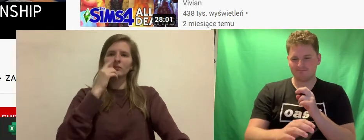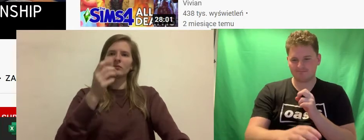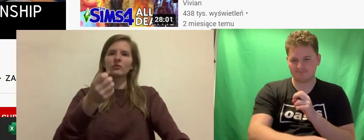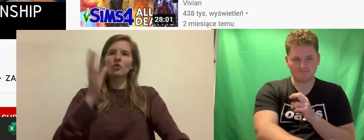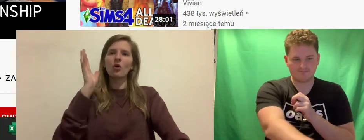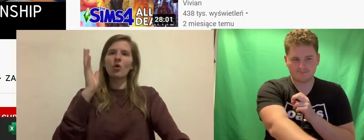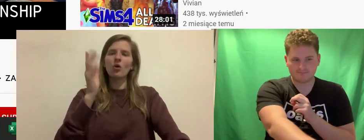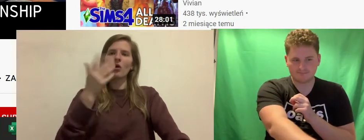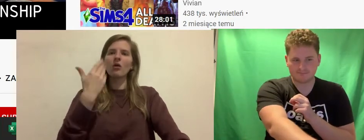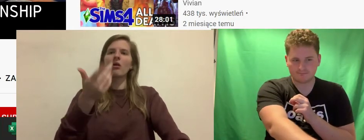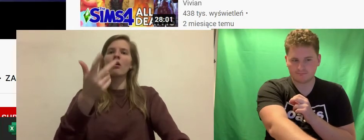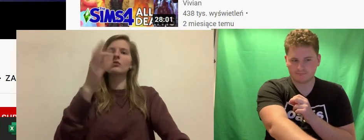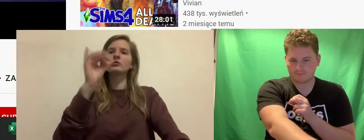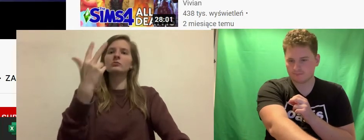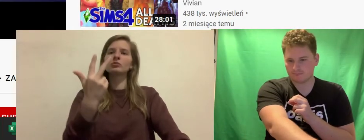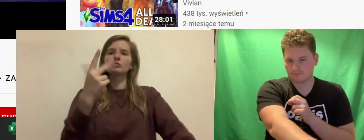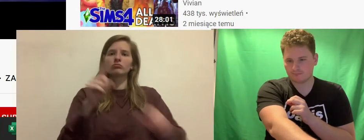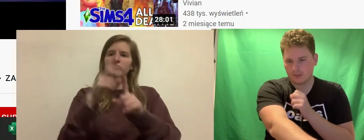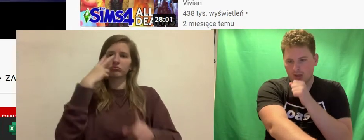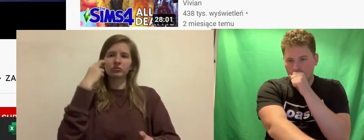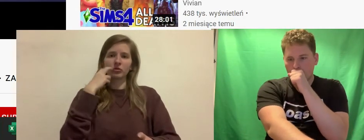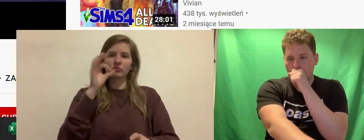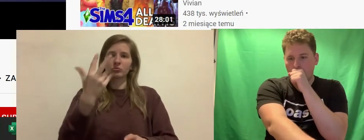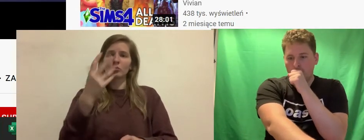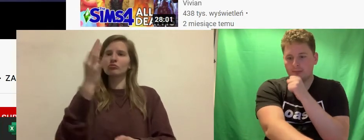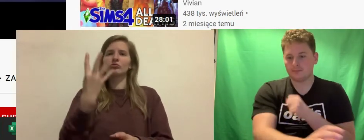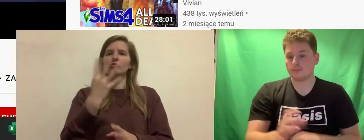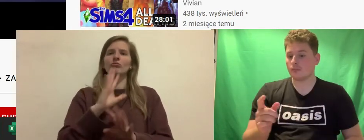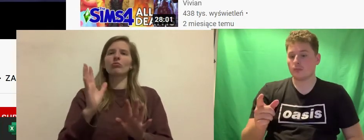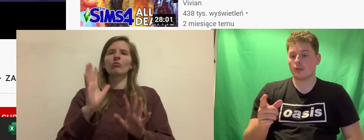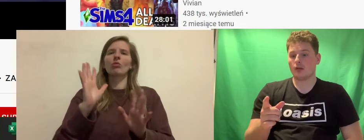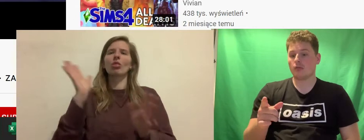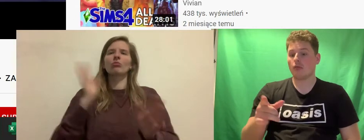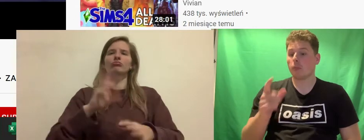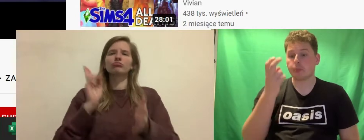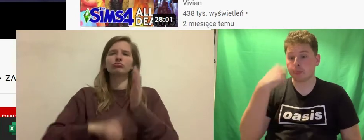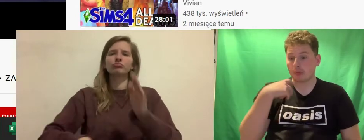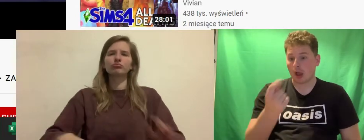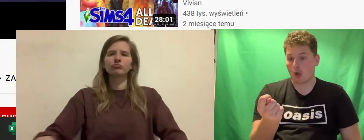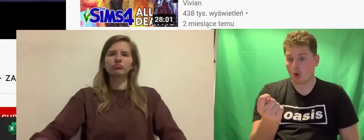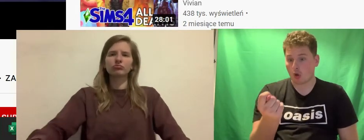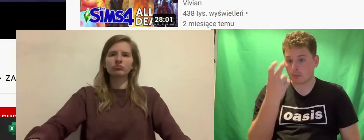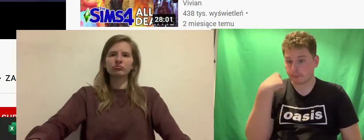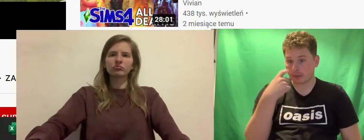K Sims 3 also getting our free, no piracy K Sims 4 unfortunately not getting our, I do not recall why odpuszczaliśmy